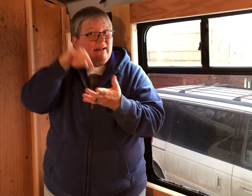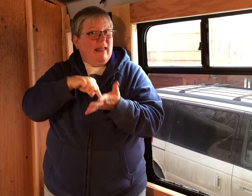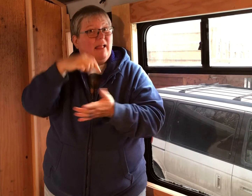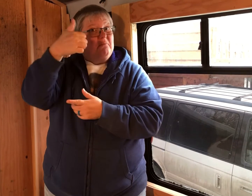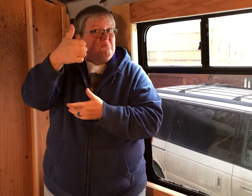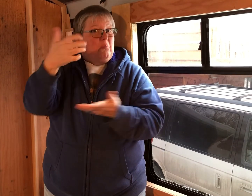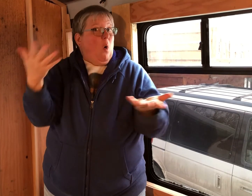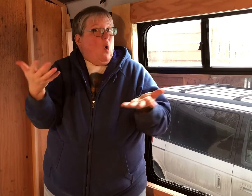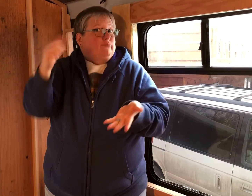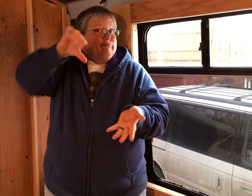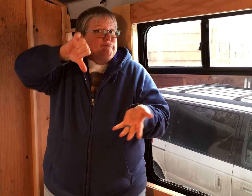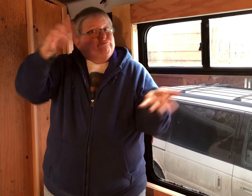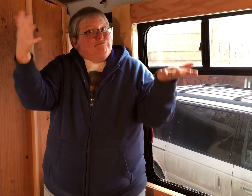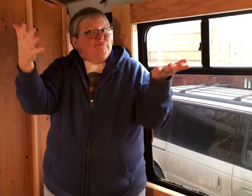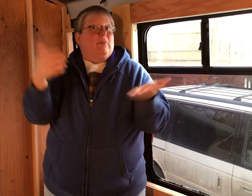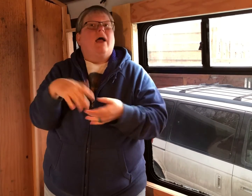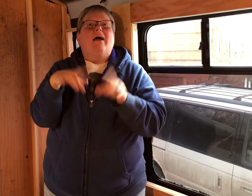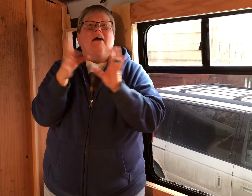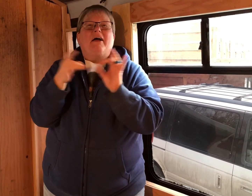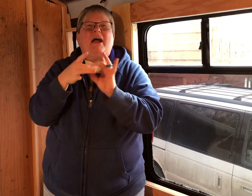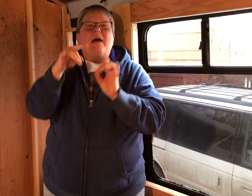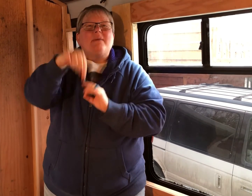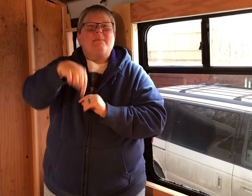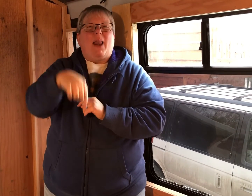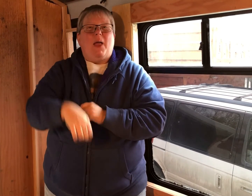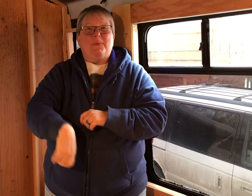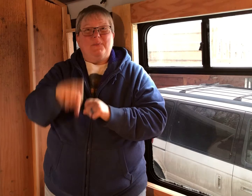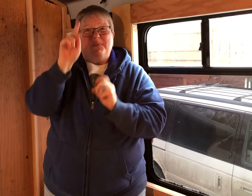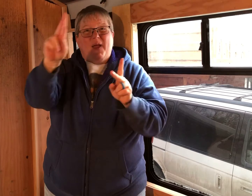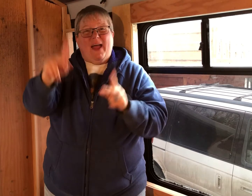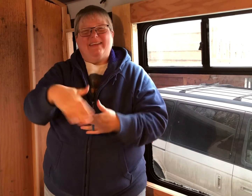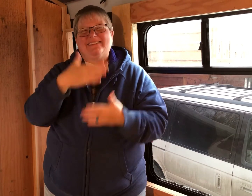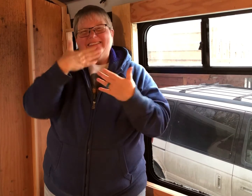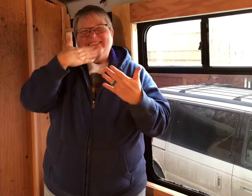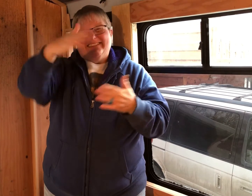click thumbs up or thumbs down and comment below. Okay, thank you. Bye